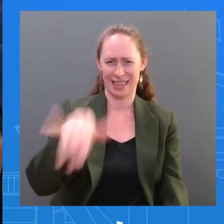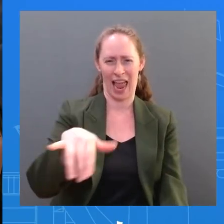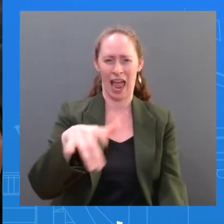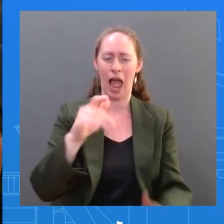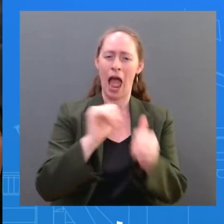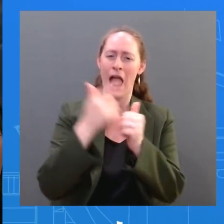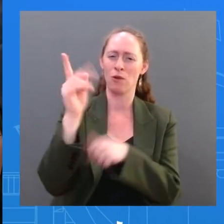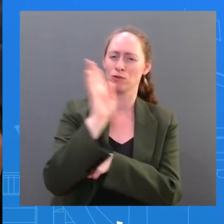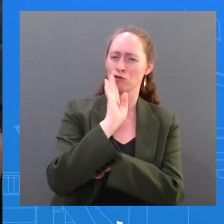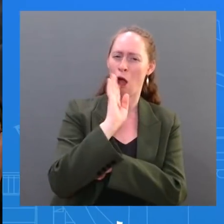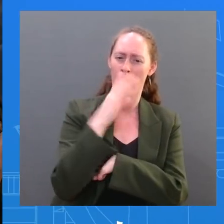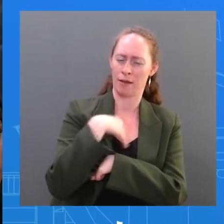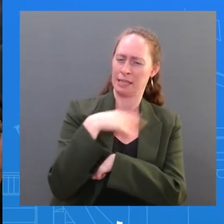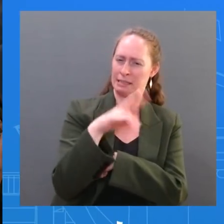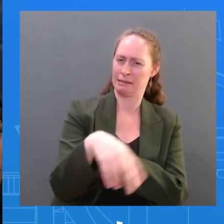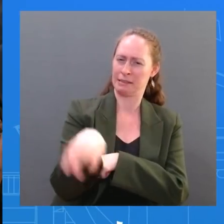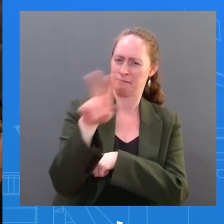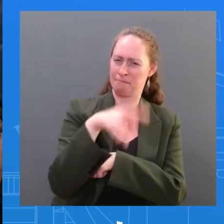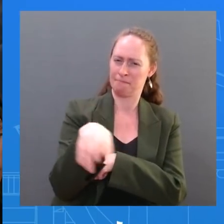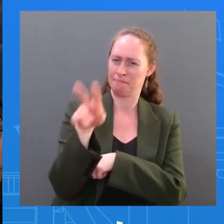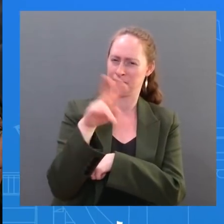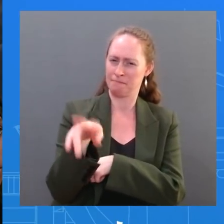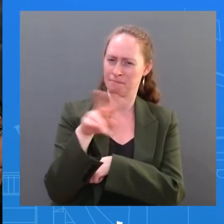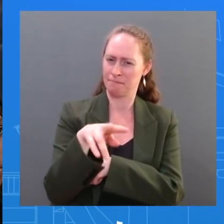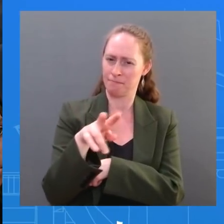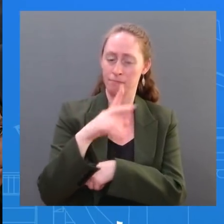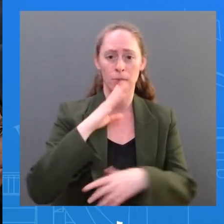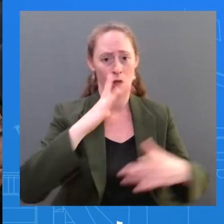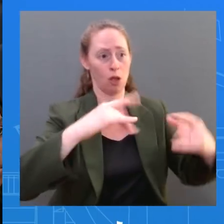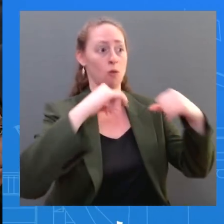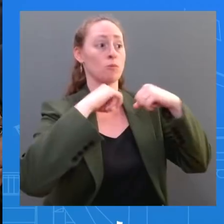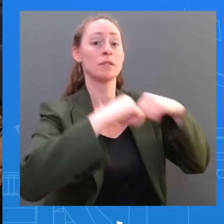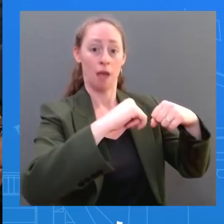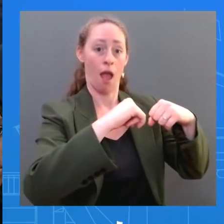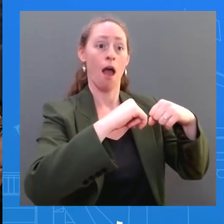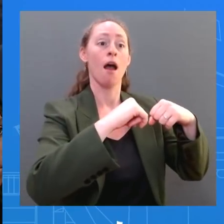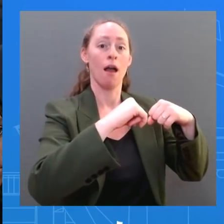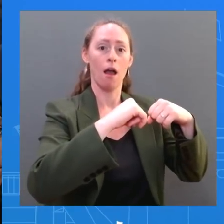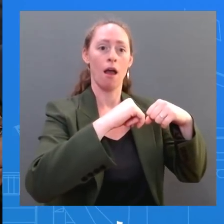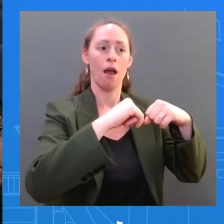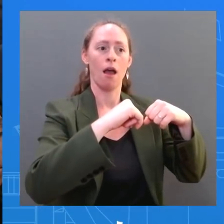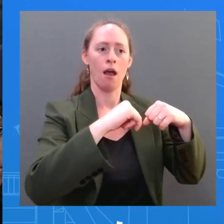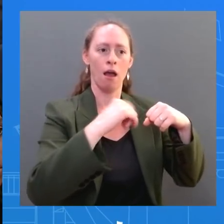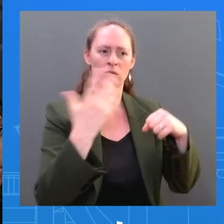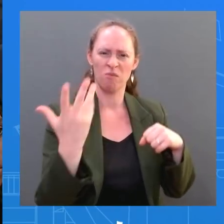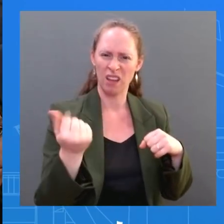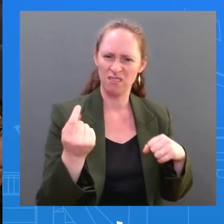but it doesn't say how. I mean, how is this -- how is any of this actually doing the things that you say it's doing,